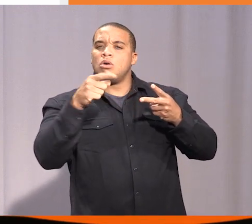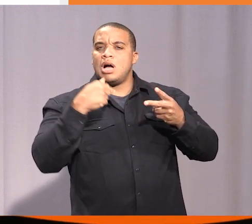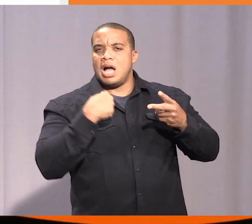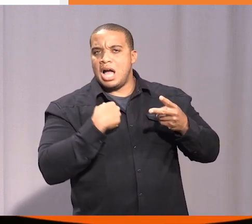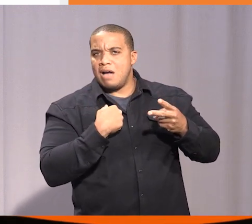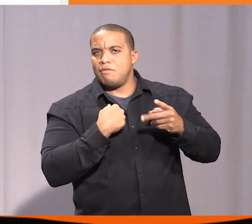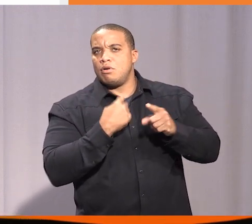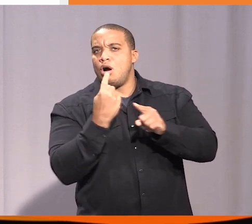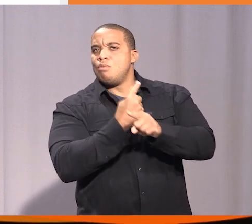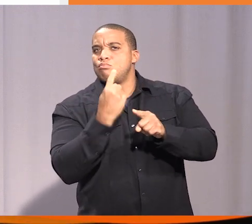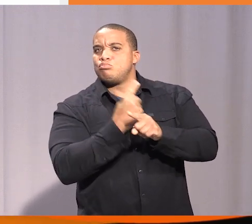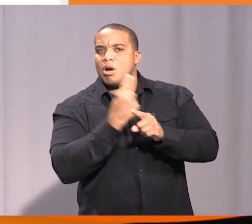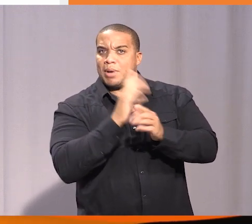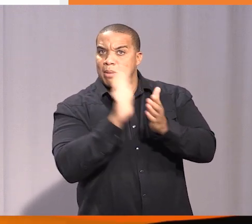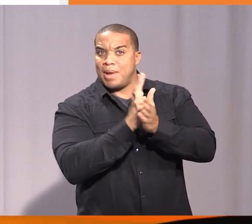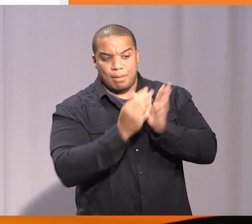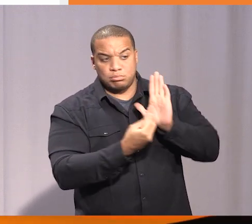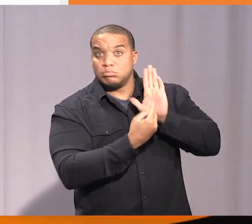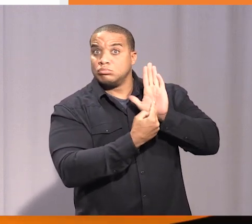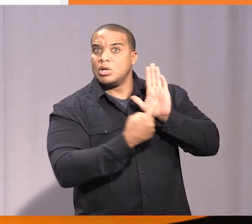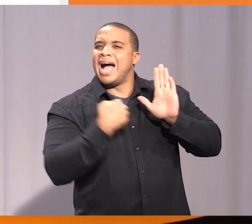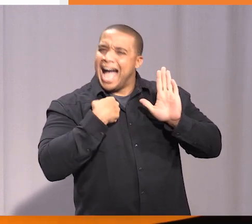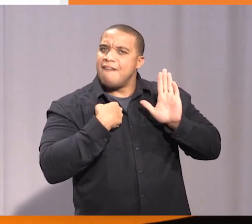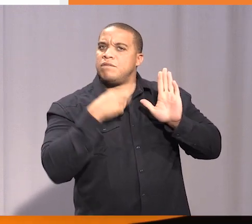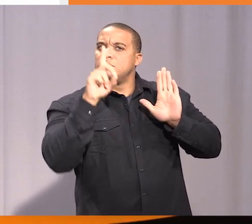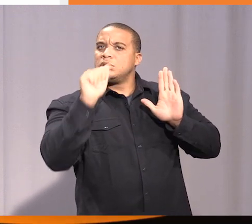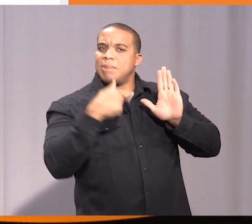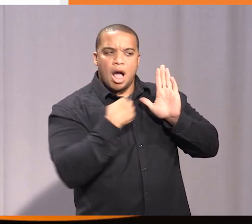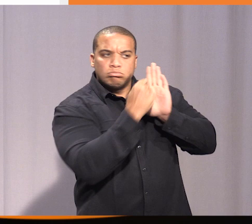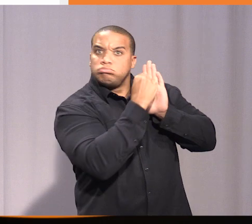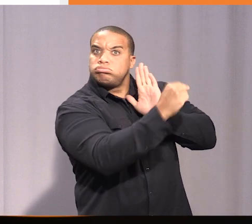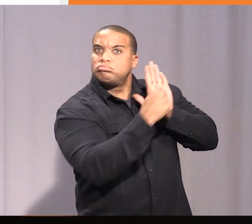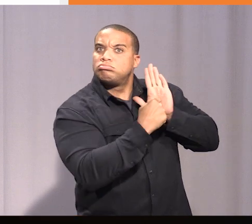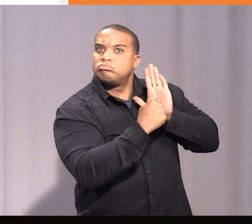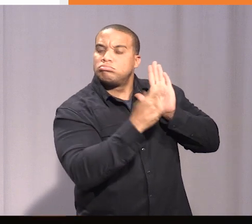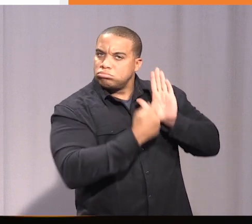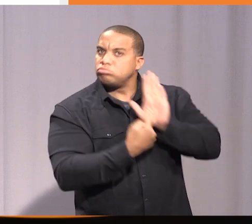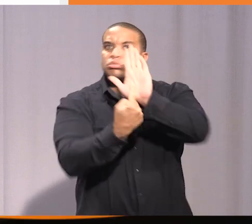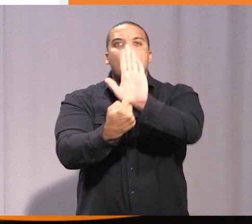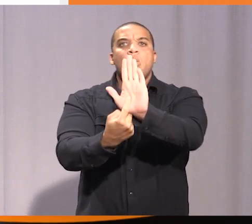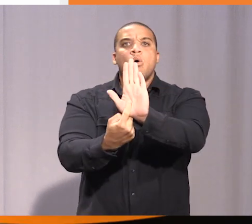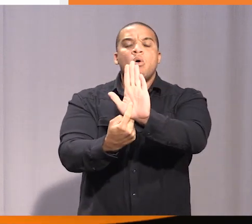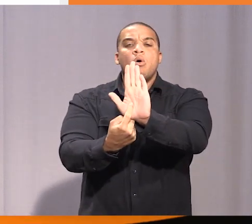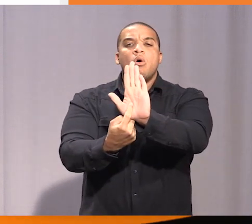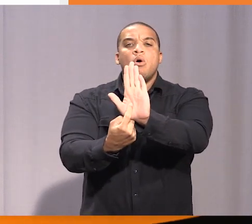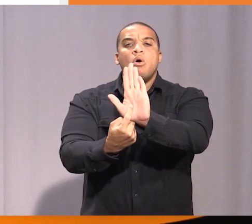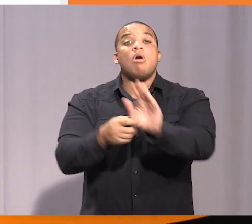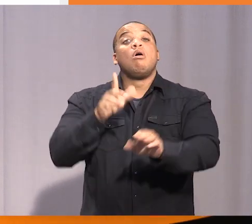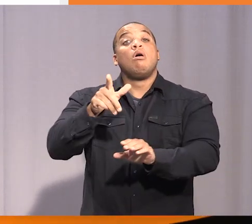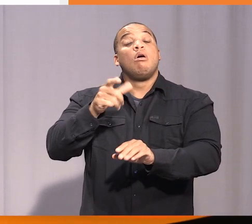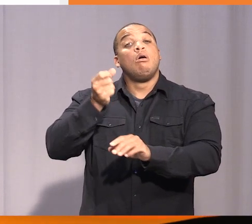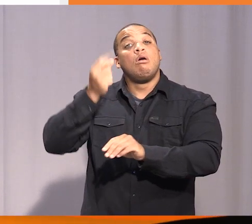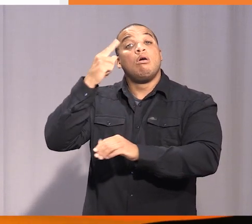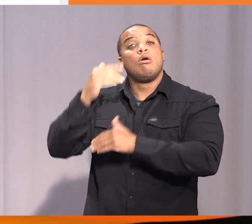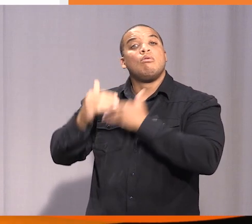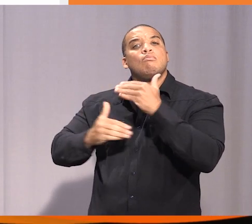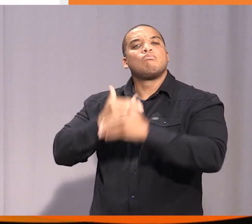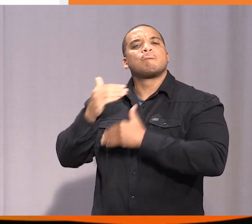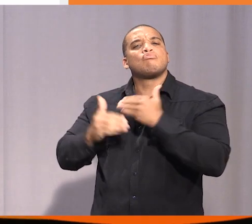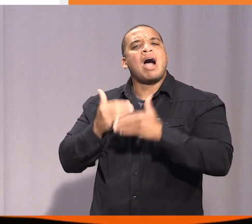or documentation of such a disability when necessary. Going into our processing time.